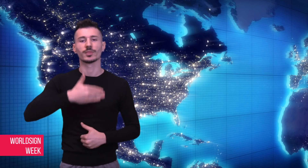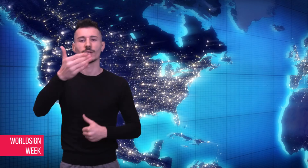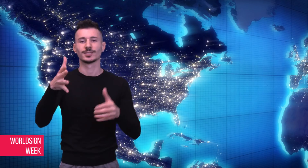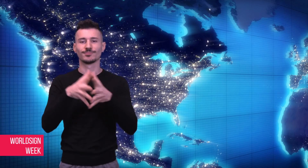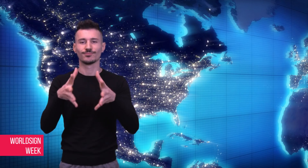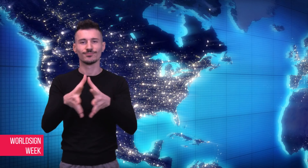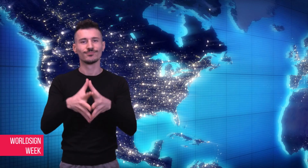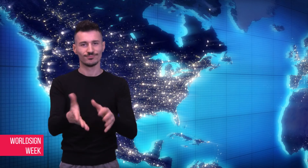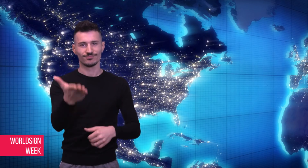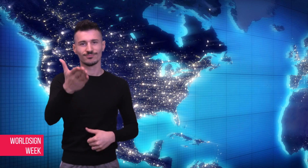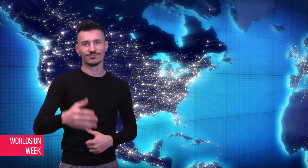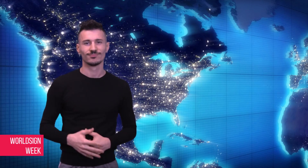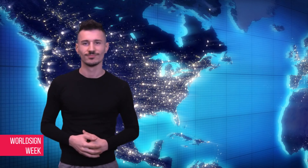Now, let’s go to next story.